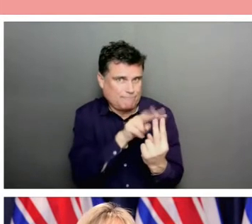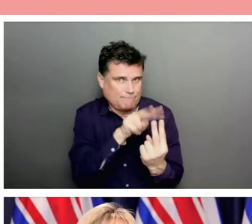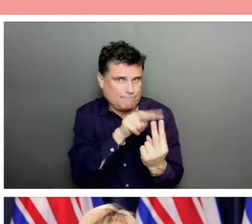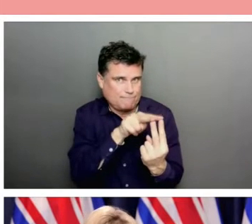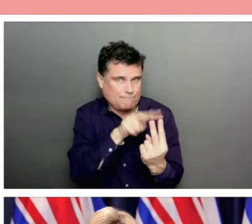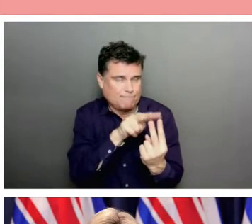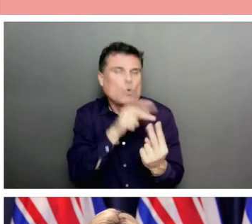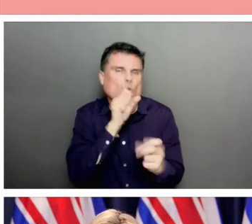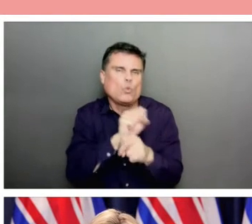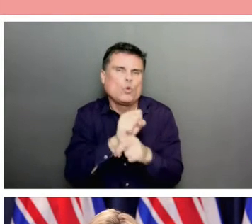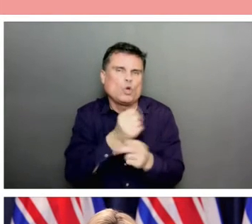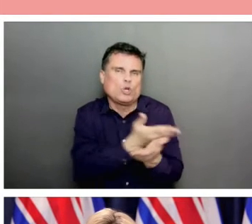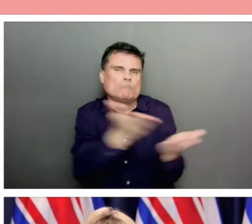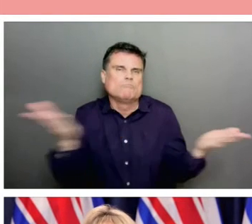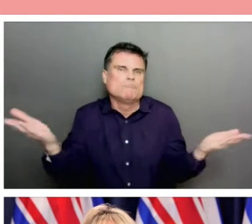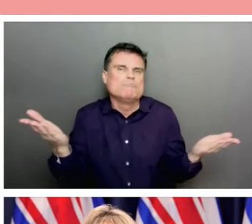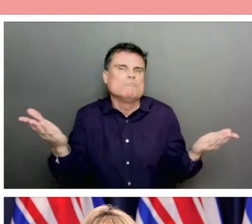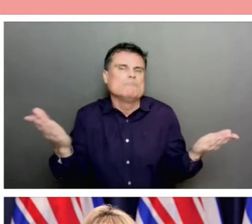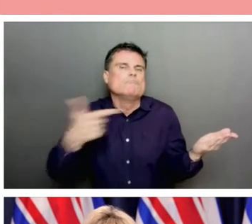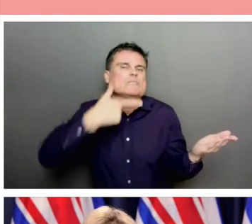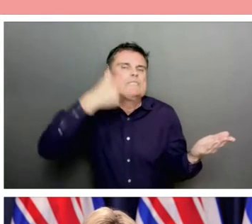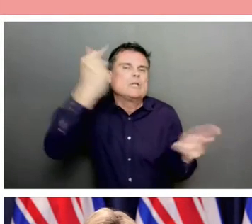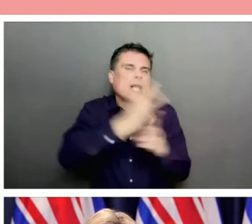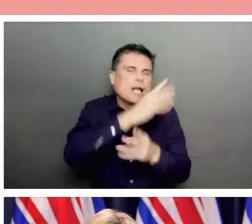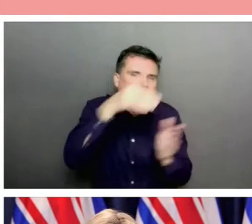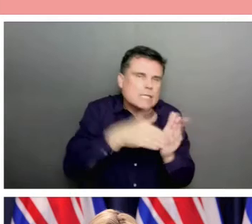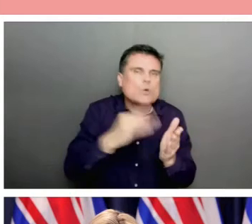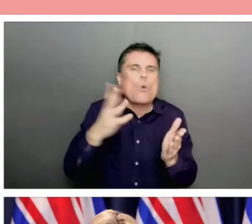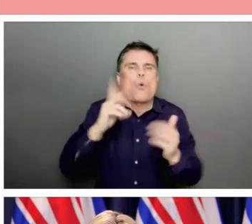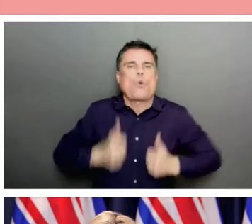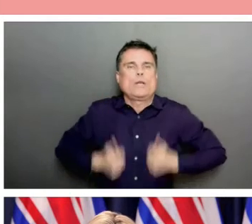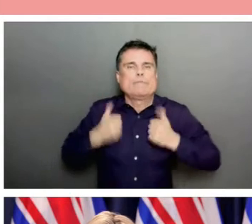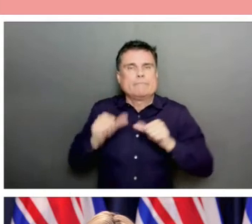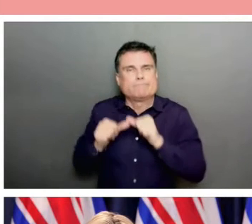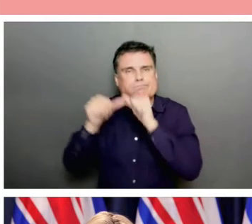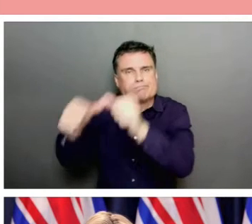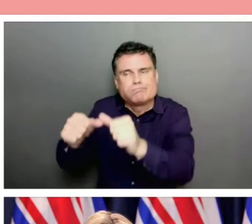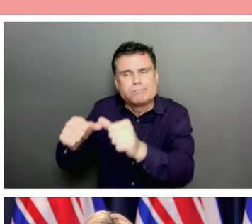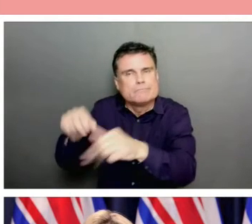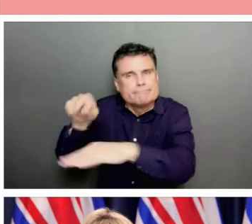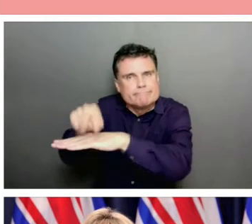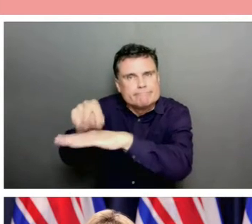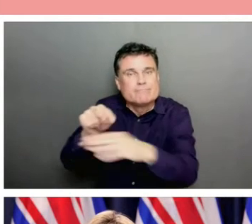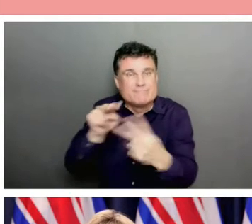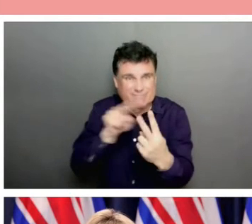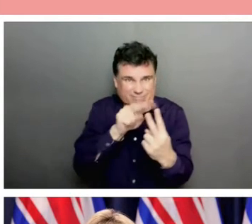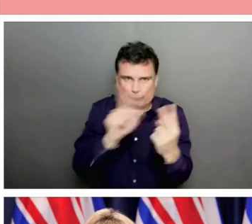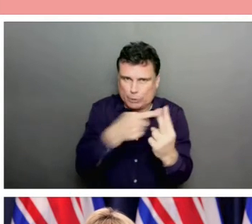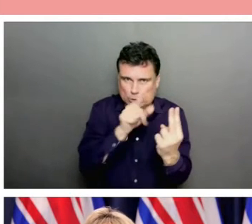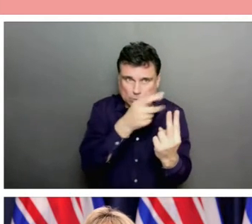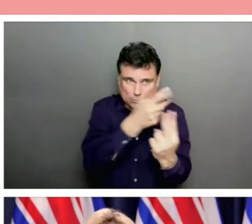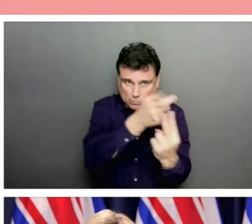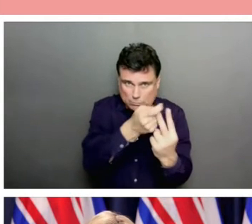alternative level of care, so people waiting a bed in long-term care, essential visitors who have been